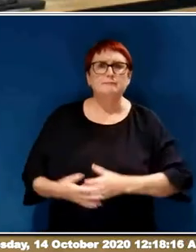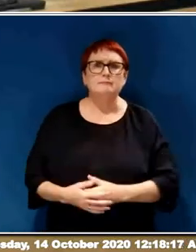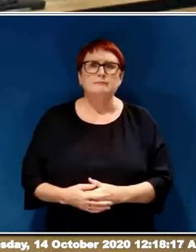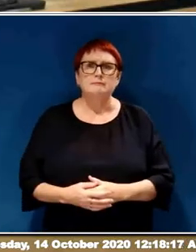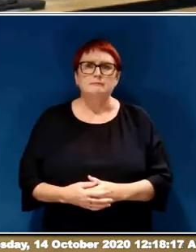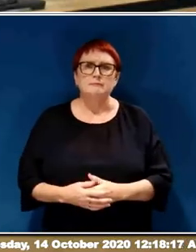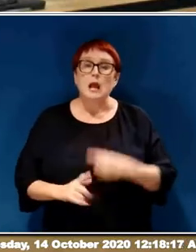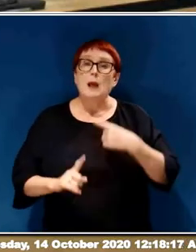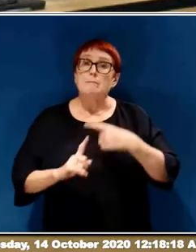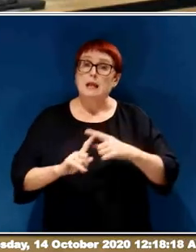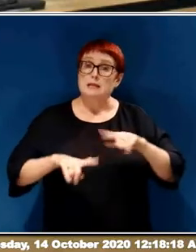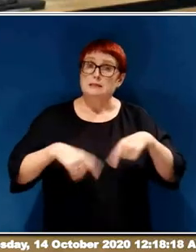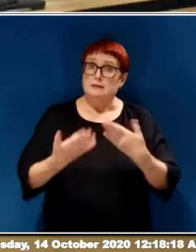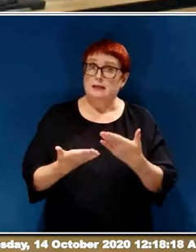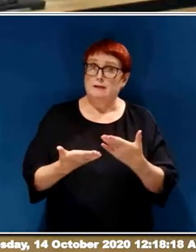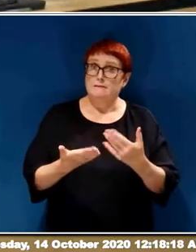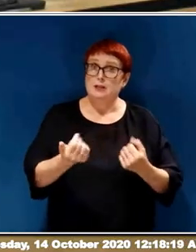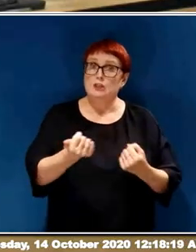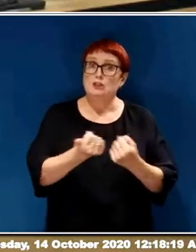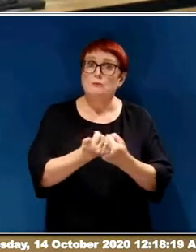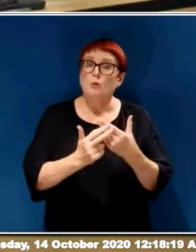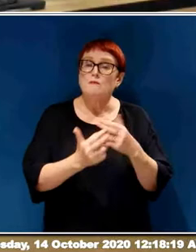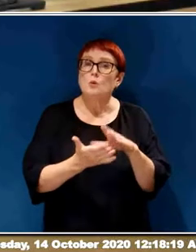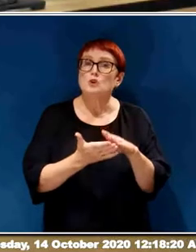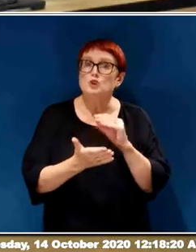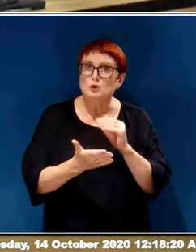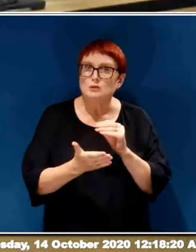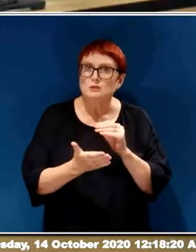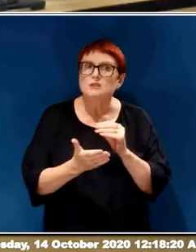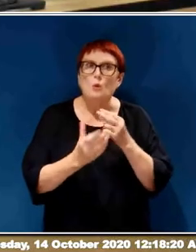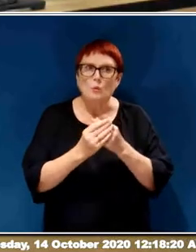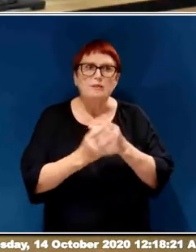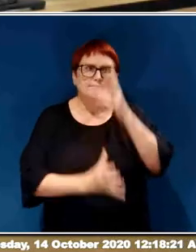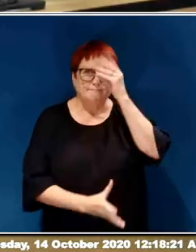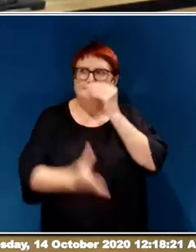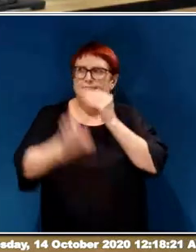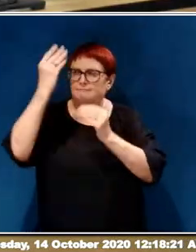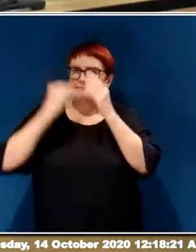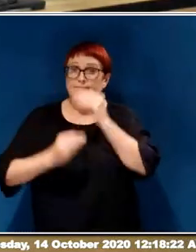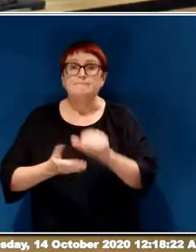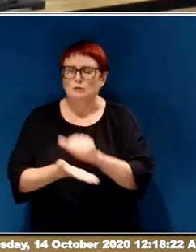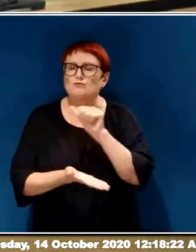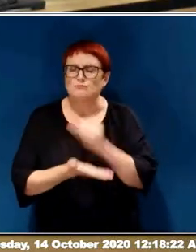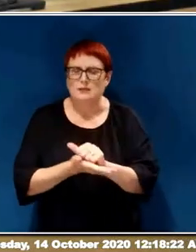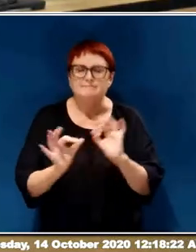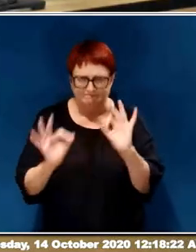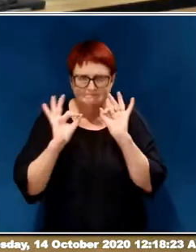Is that right? DR de BRUIN: Absolutely correct. All right. Now help me out with what differentiation makes in